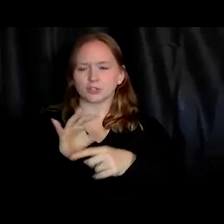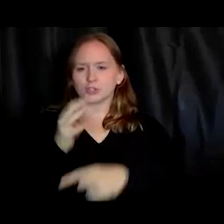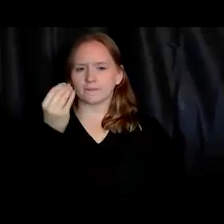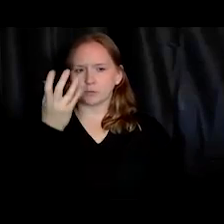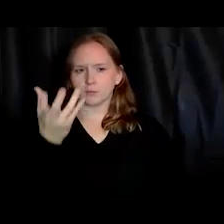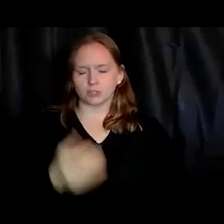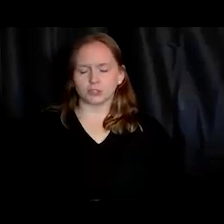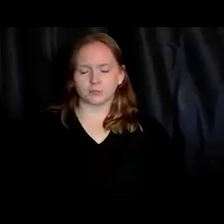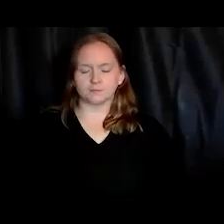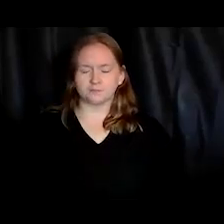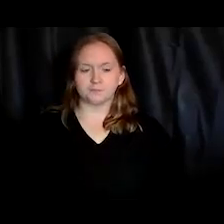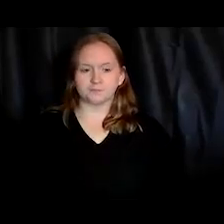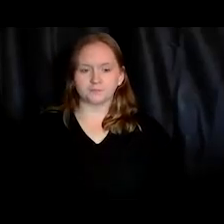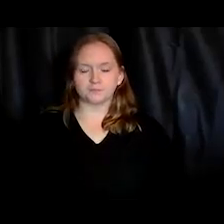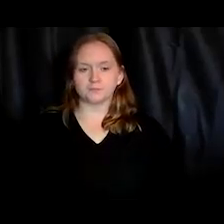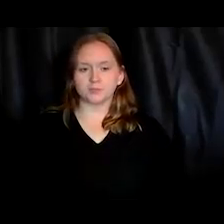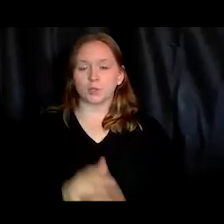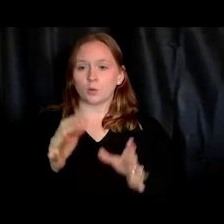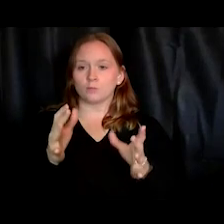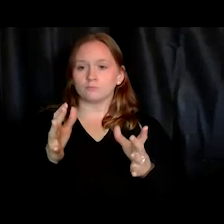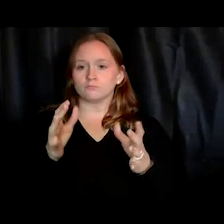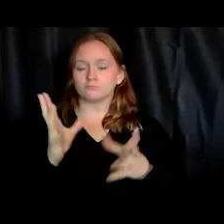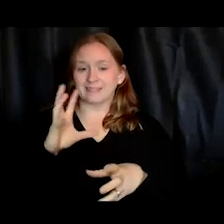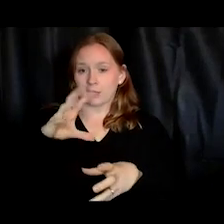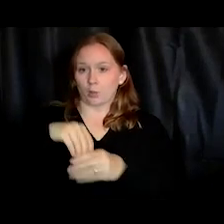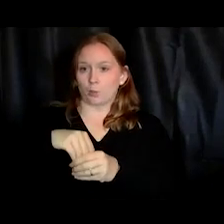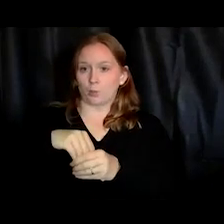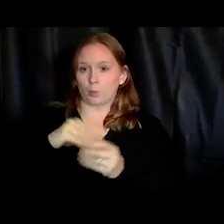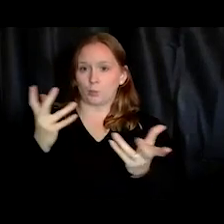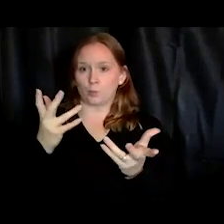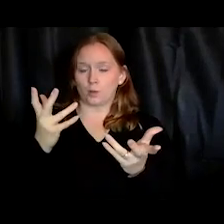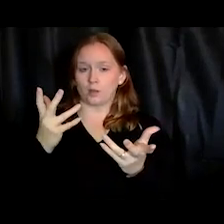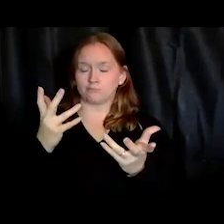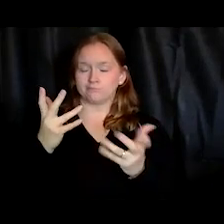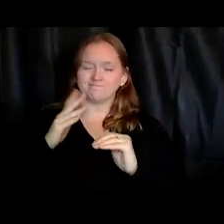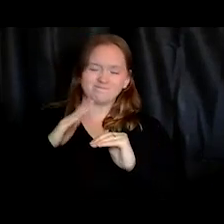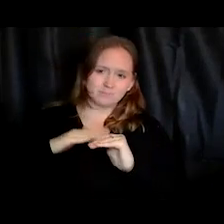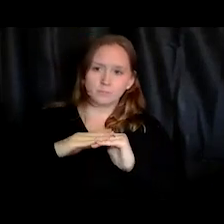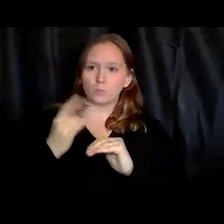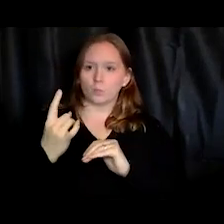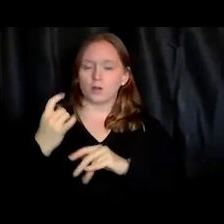So you'll want to include at least one strong paragraph